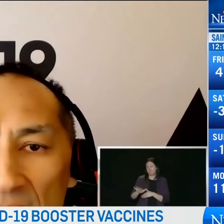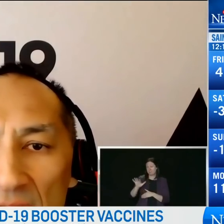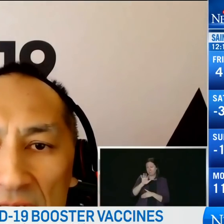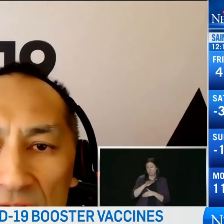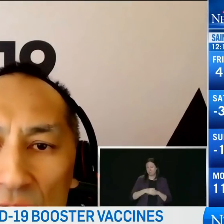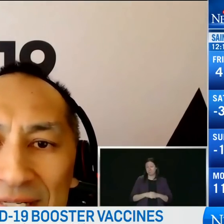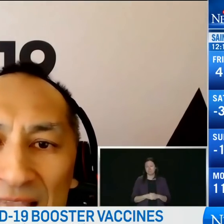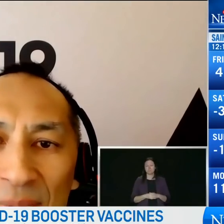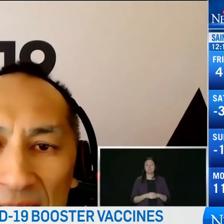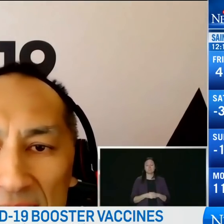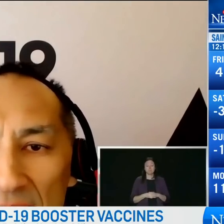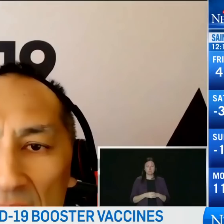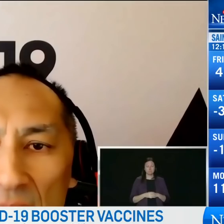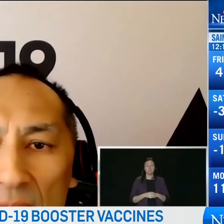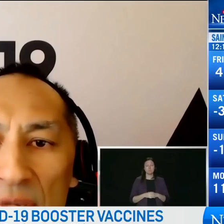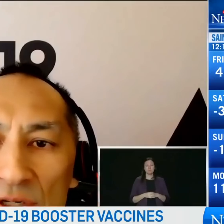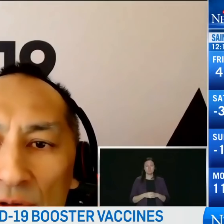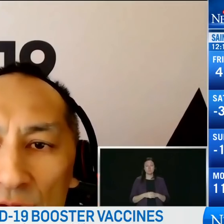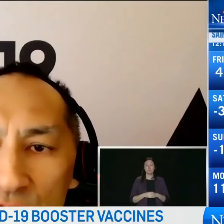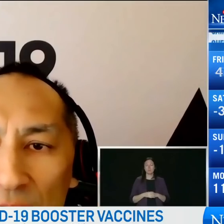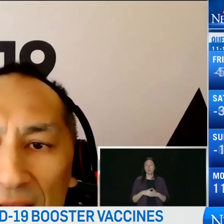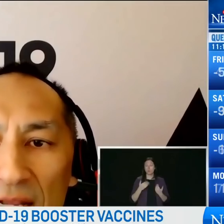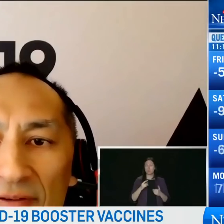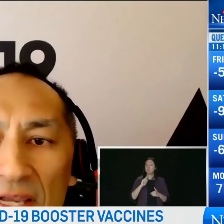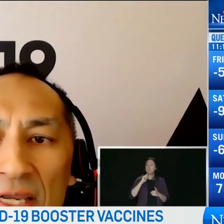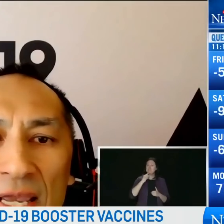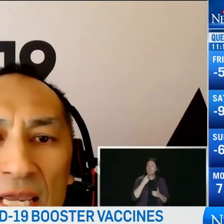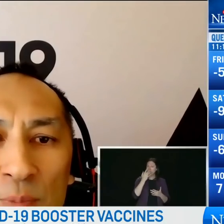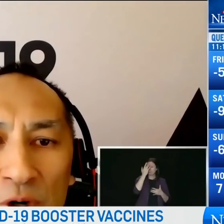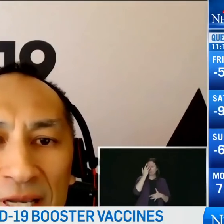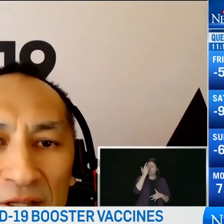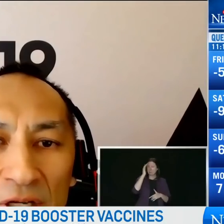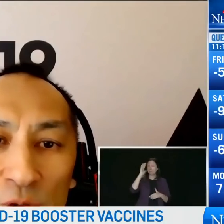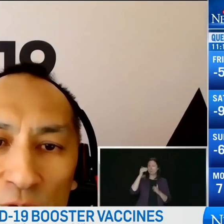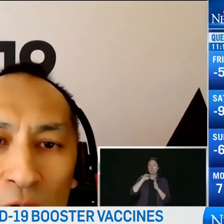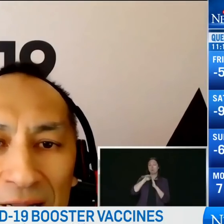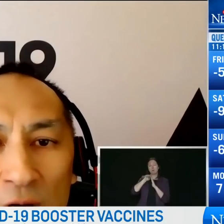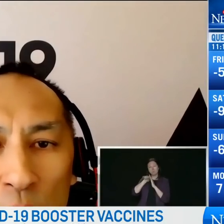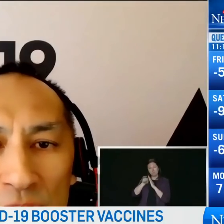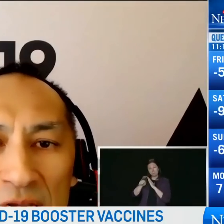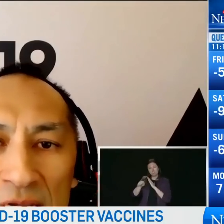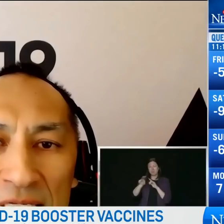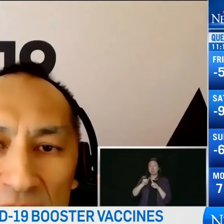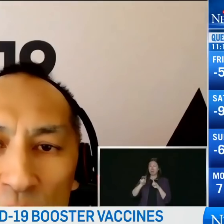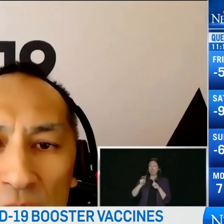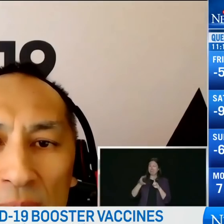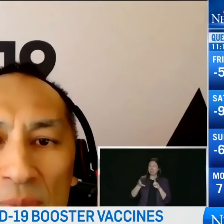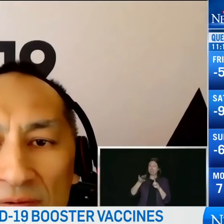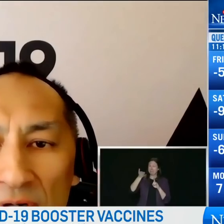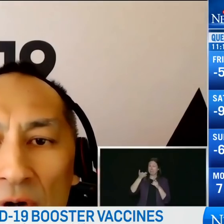PERIOD AN AVERAGE OF 2800 NEW CASES WERE REPORTED DAILY ACROSS CANADA.